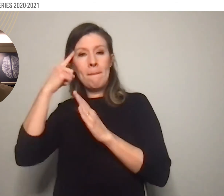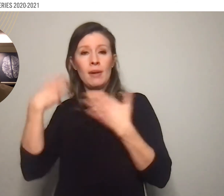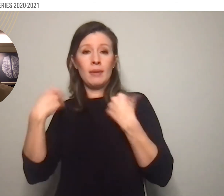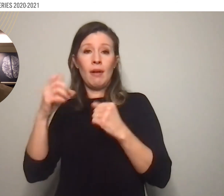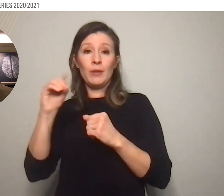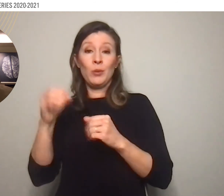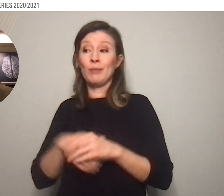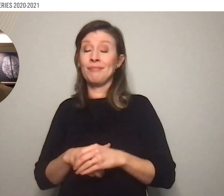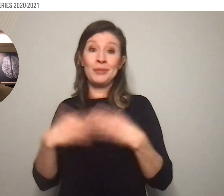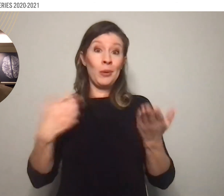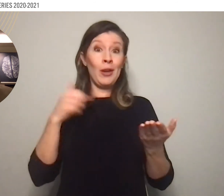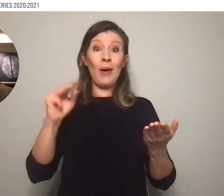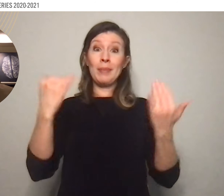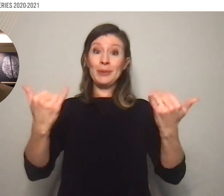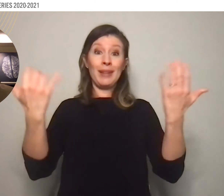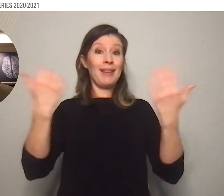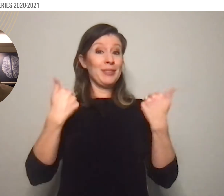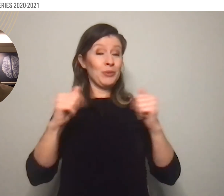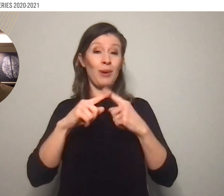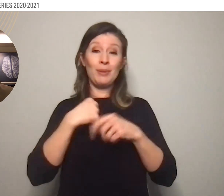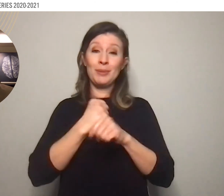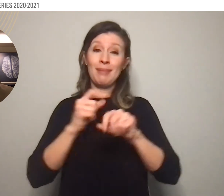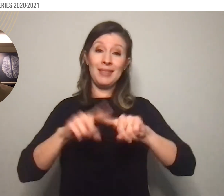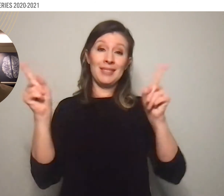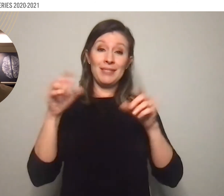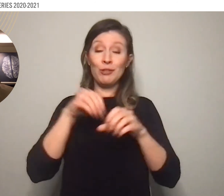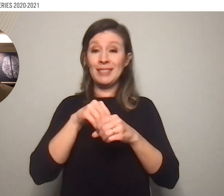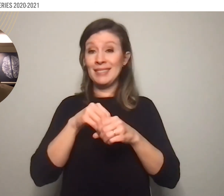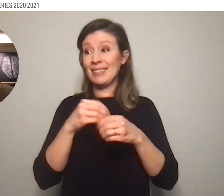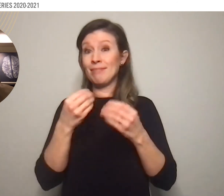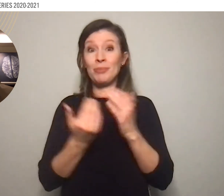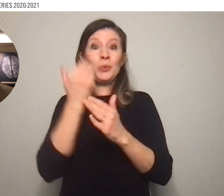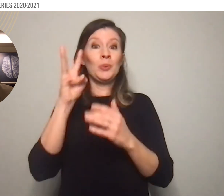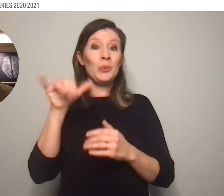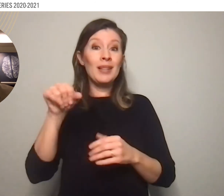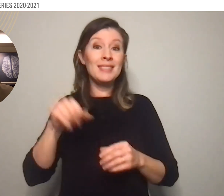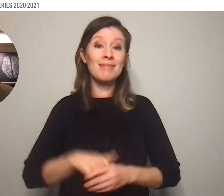And and here I am today and trying to make a difference in even even in even new ways.